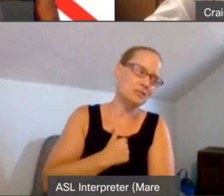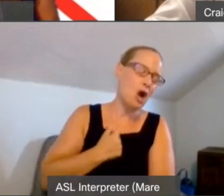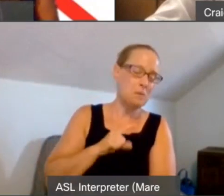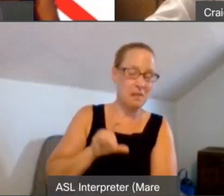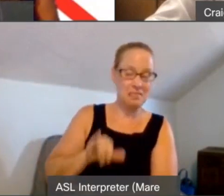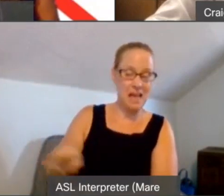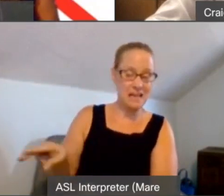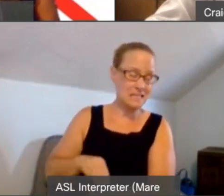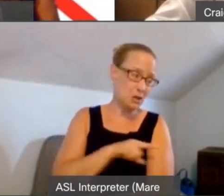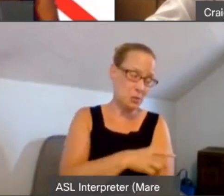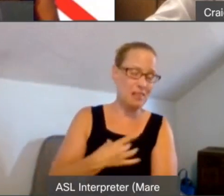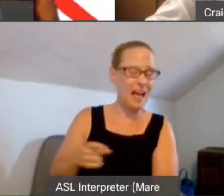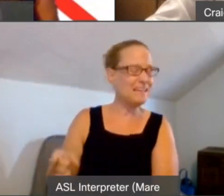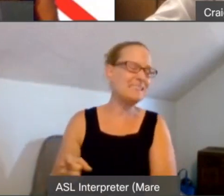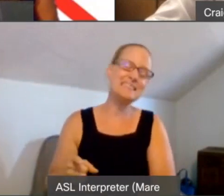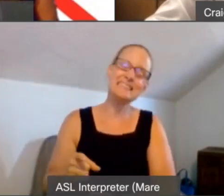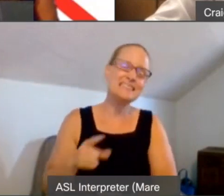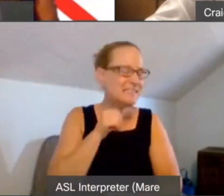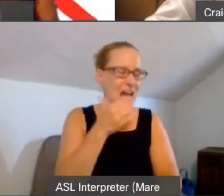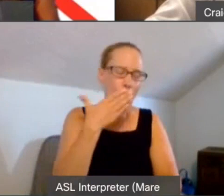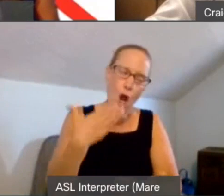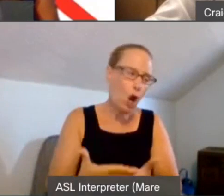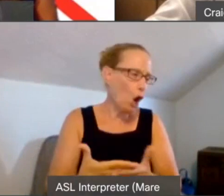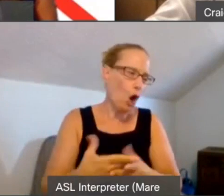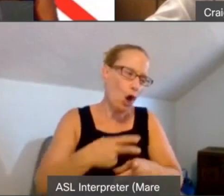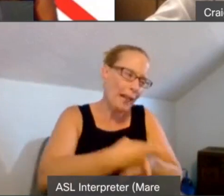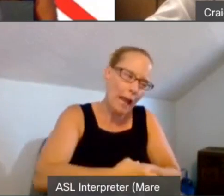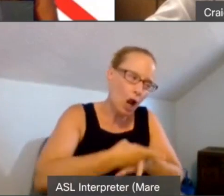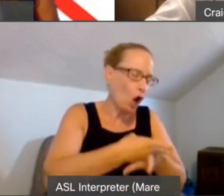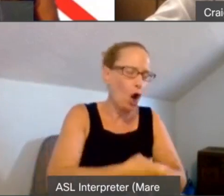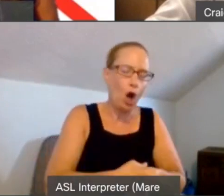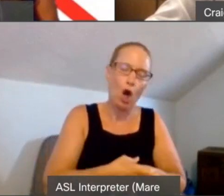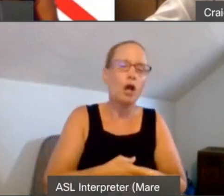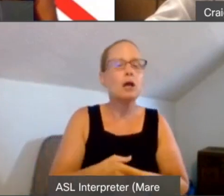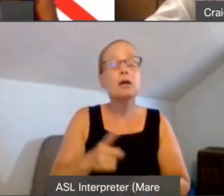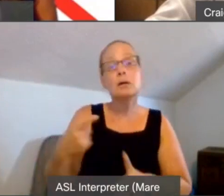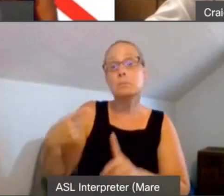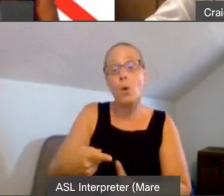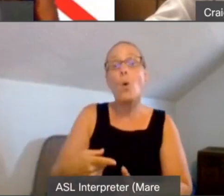is either a threat to you or a substandard practice. The point here is that the burden essentially